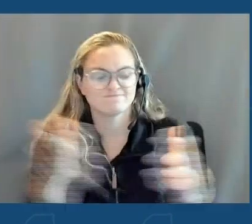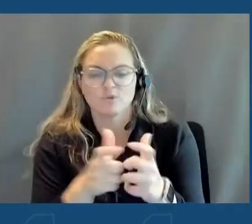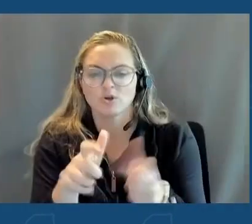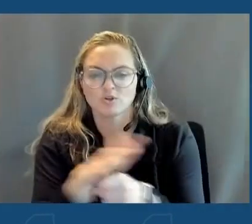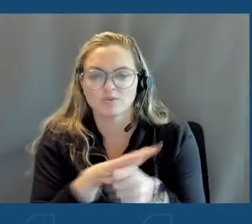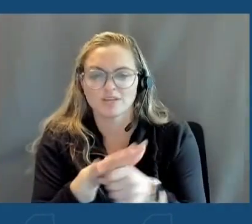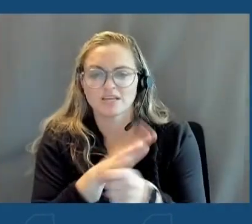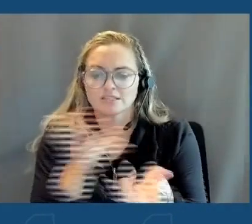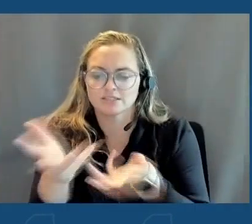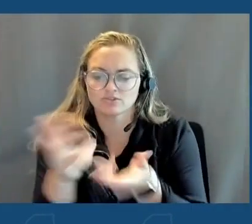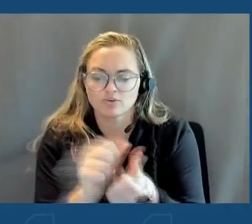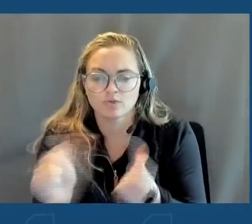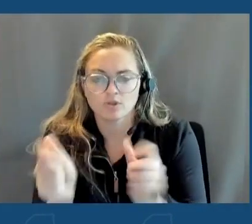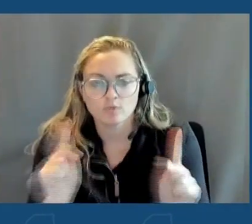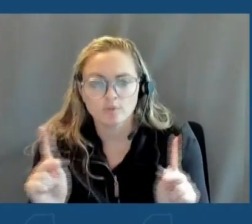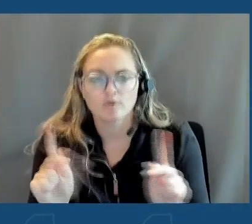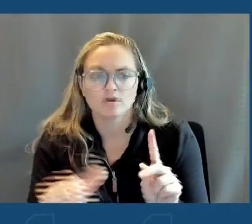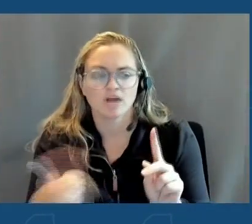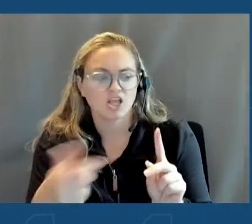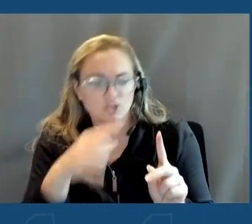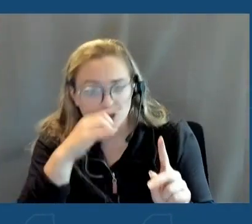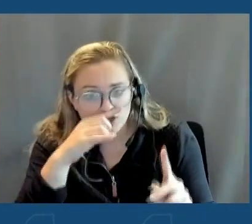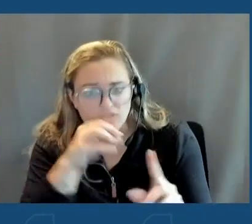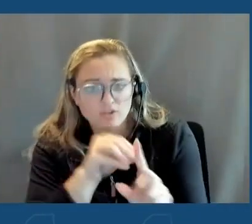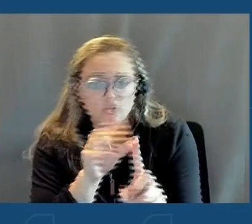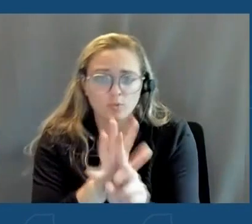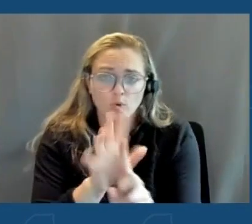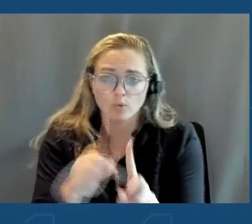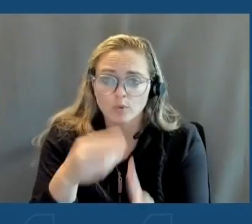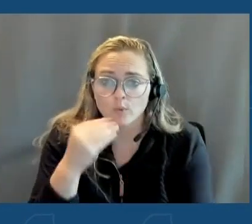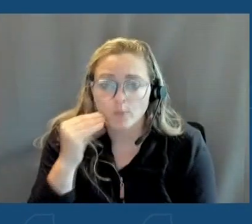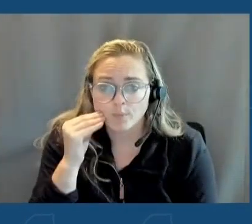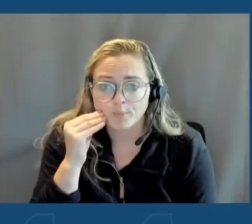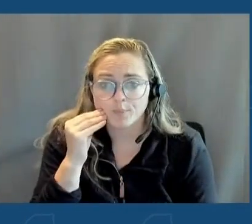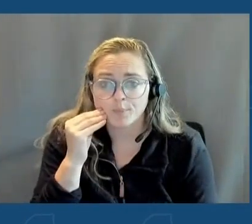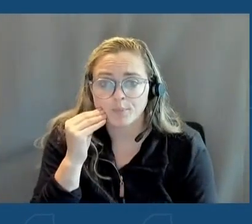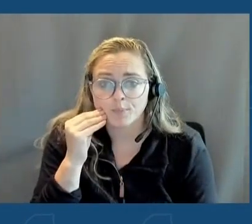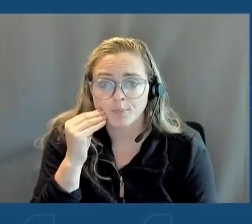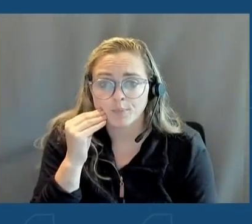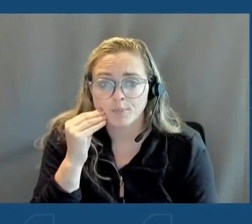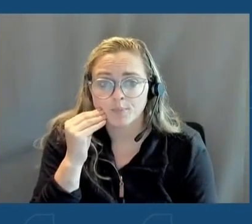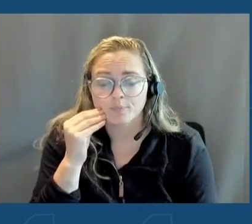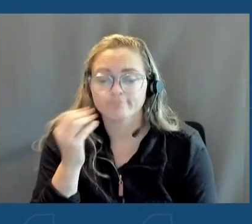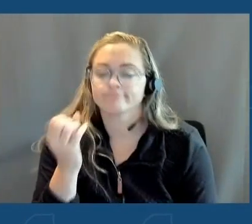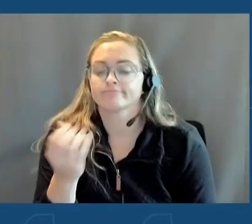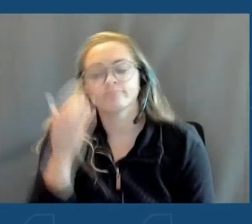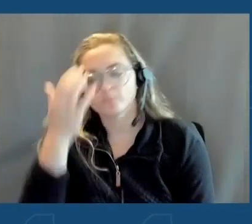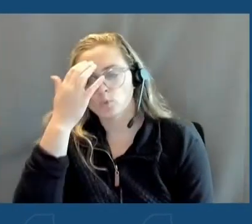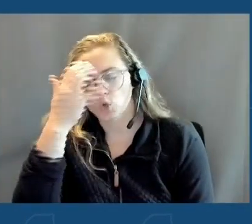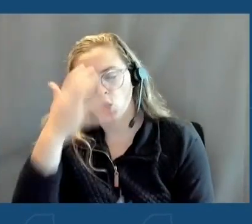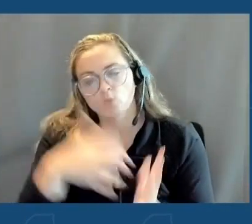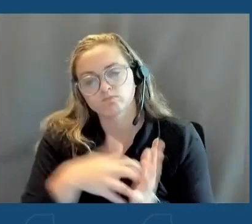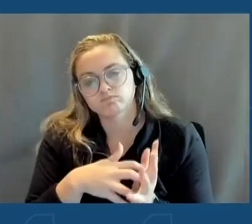WEEK. INDOORS, SHARING CONFINED SPACES, AND A LOT OF